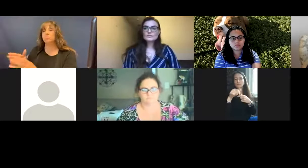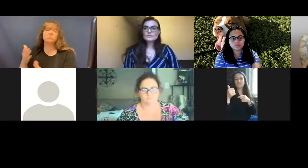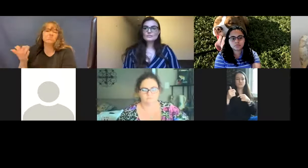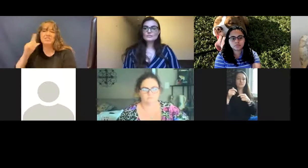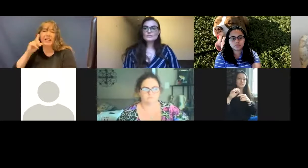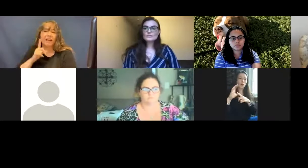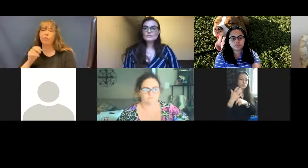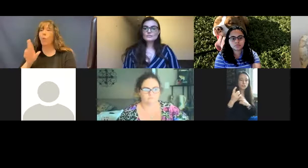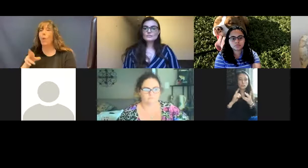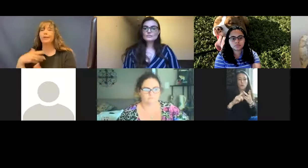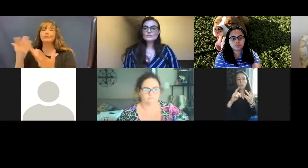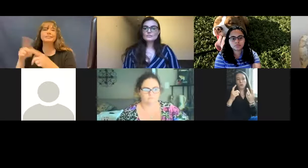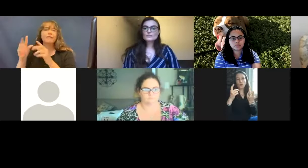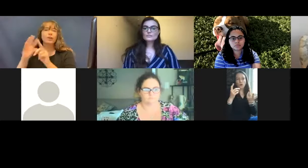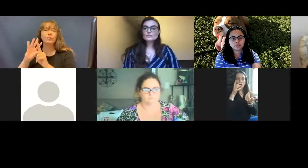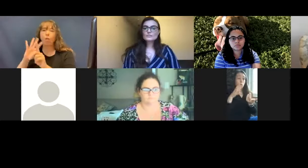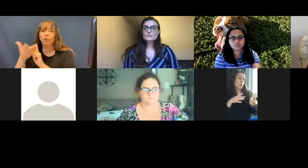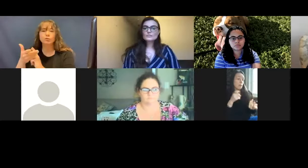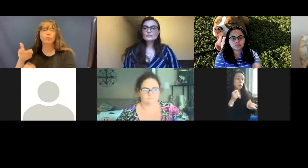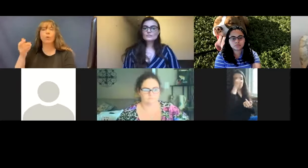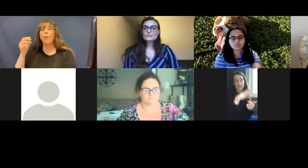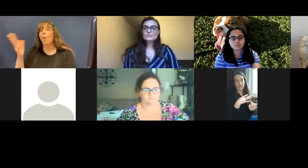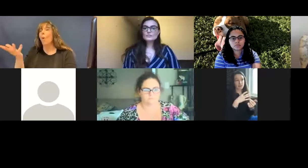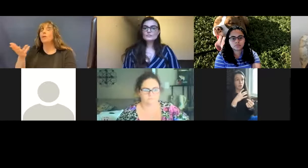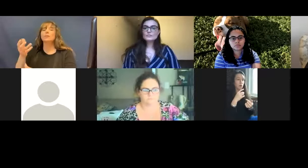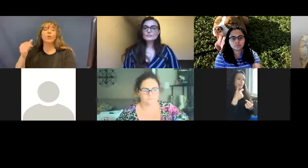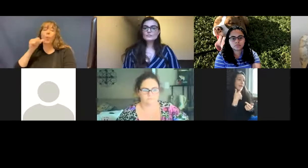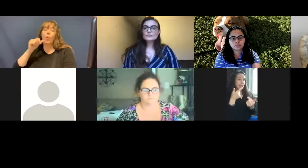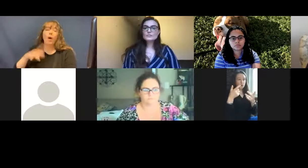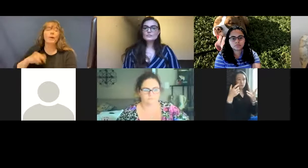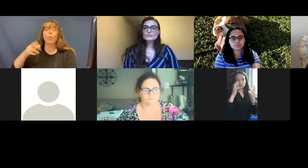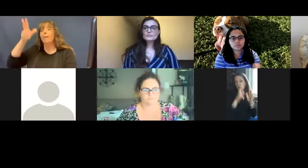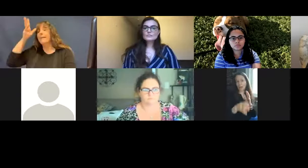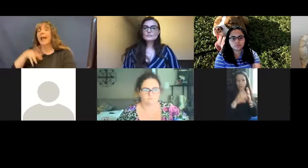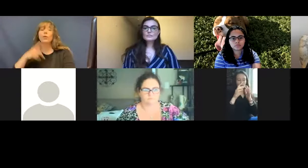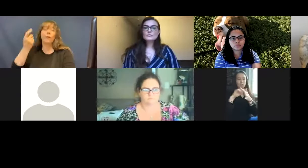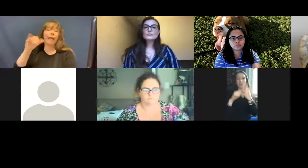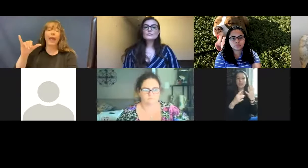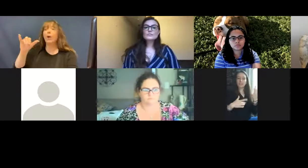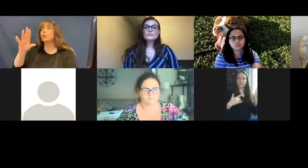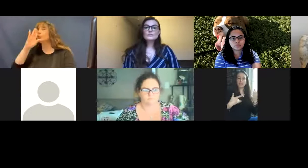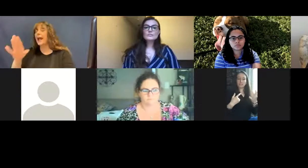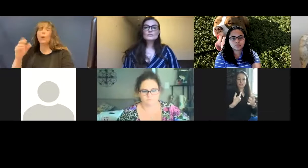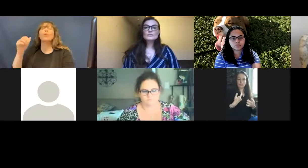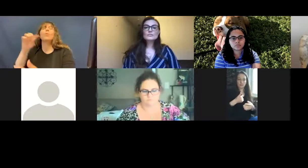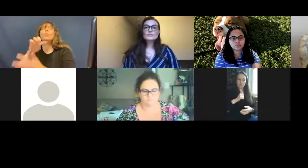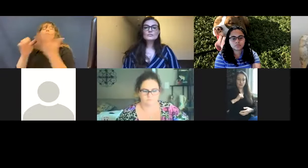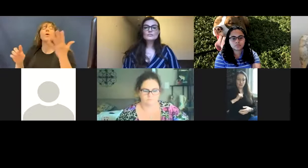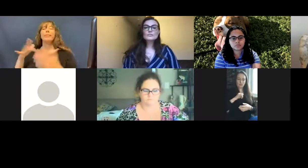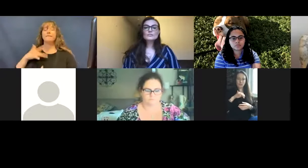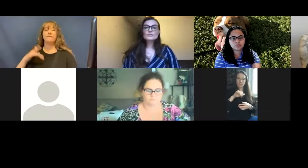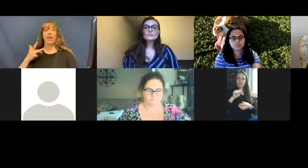different culture or a woman or a man or gay or straight or, you know, they feel that themselves